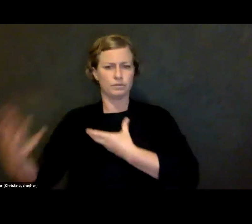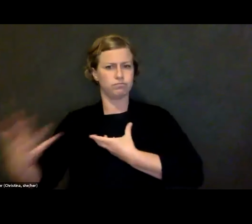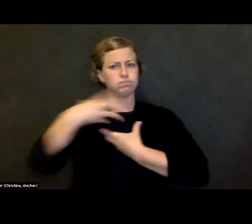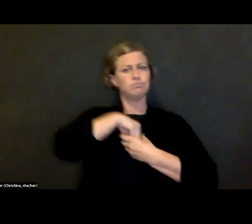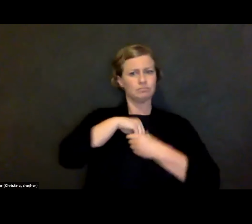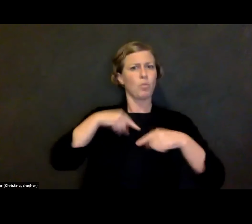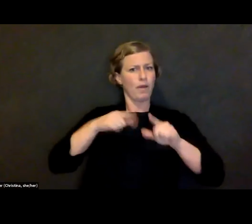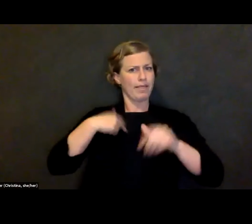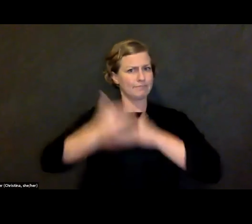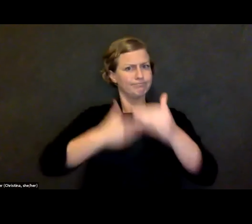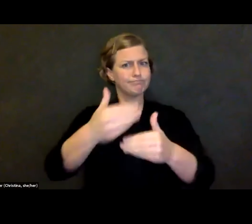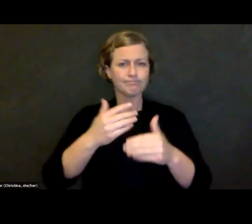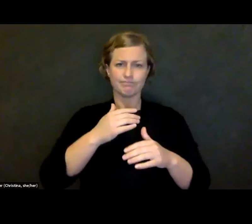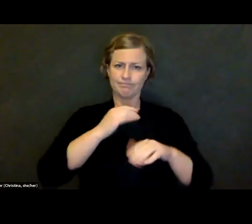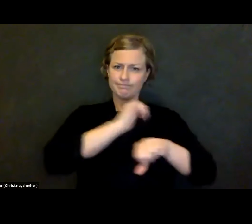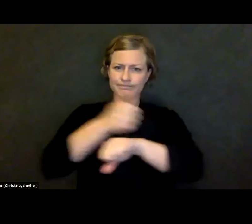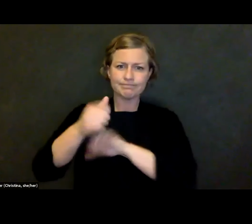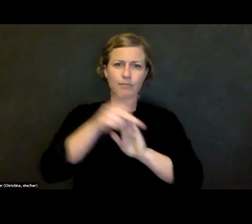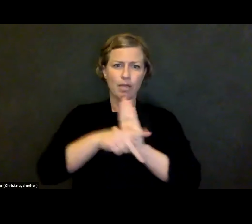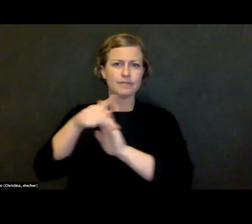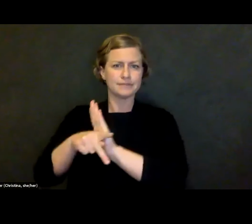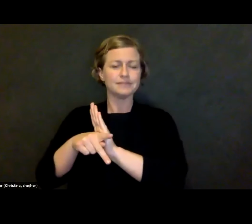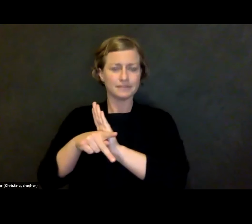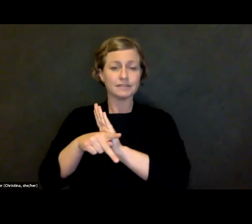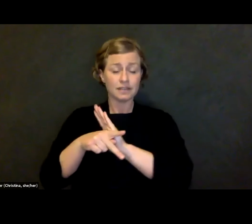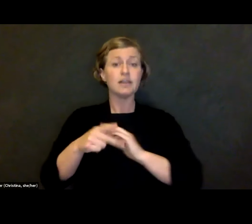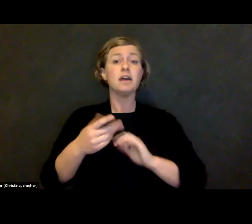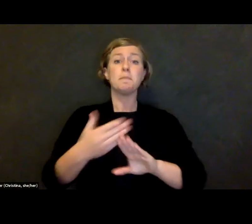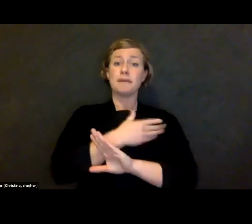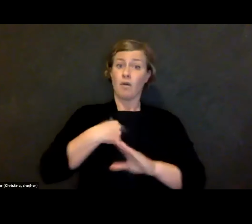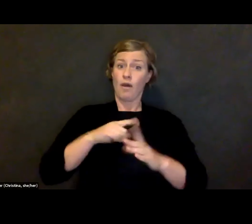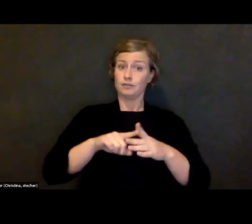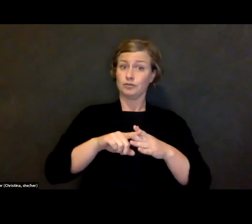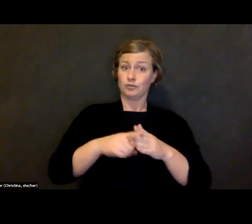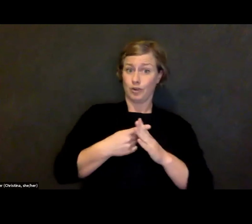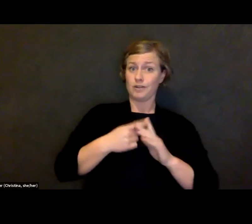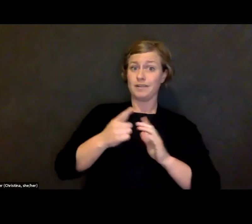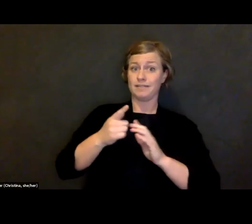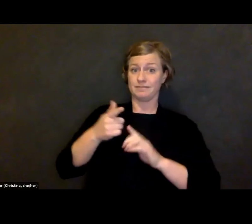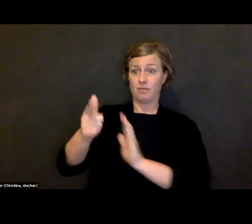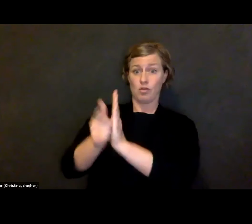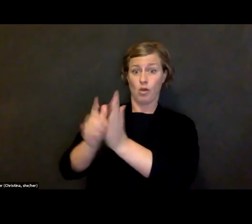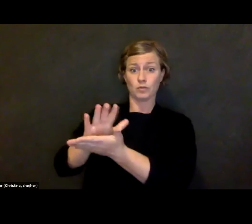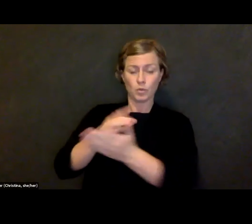I worked with at legal aid and I'll continue to Carrie their stories with me as a policy maker and one of the things that I learned to